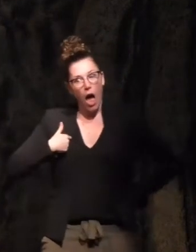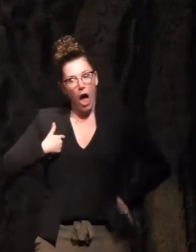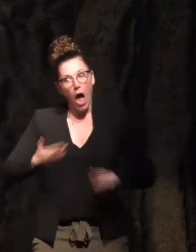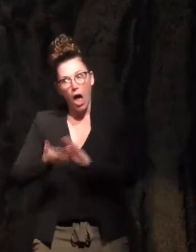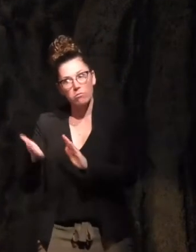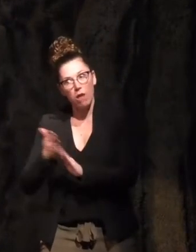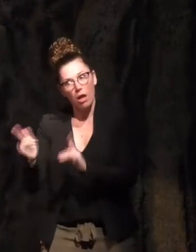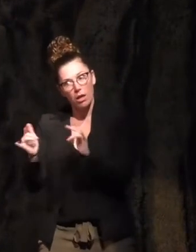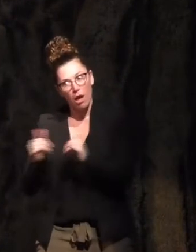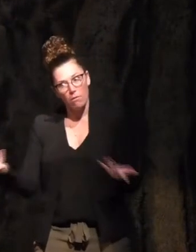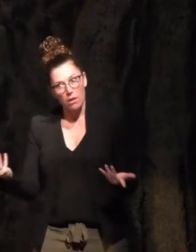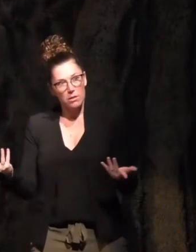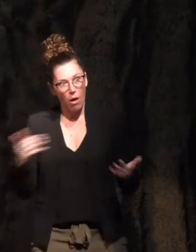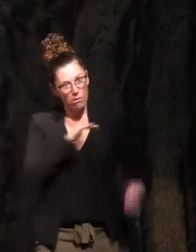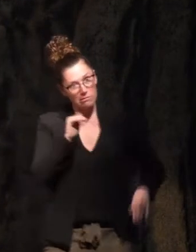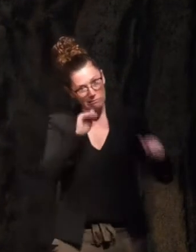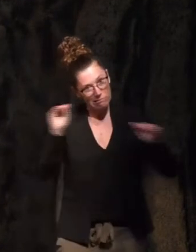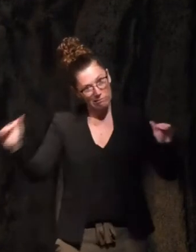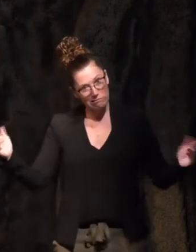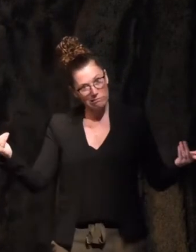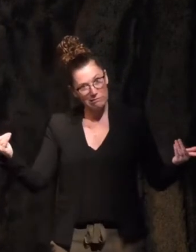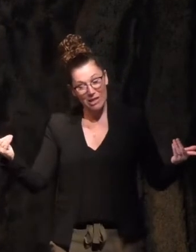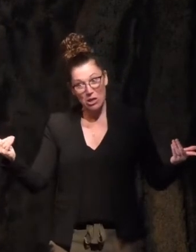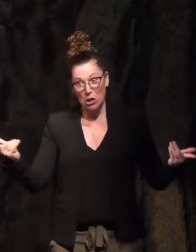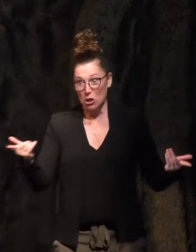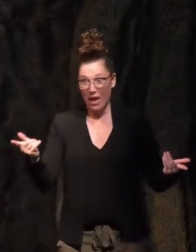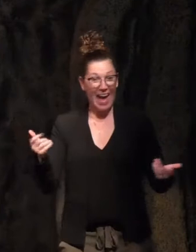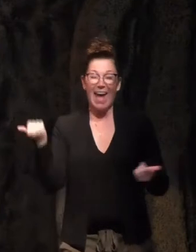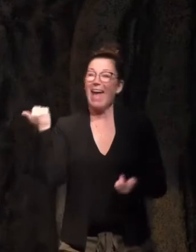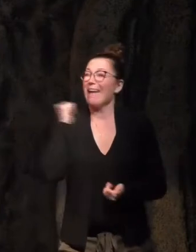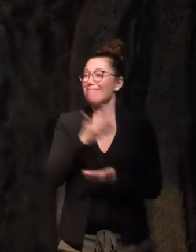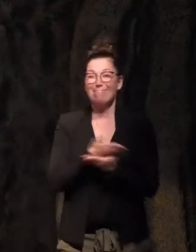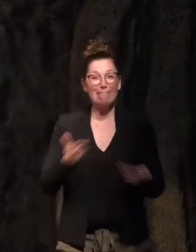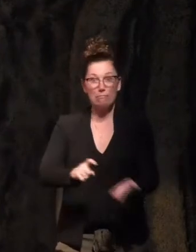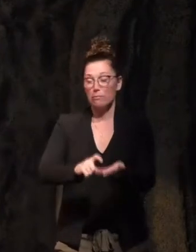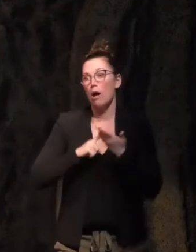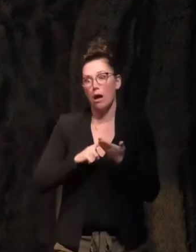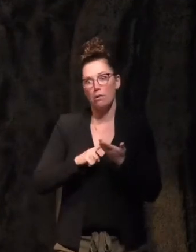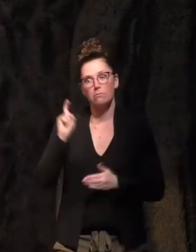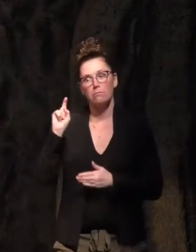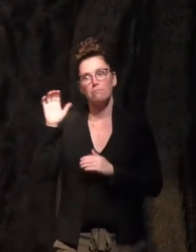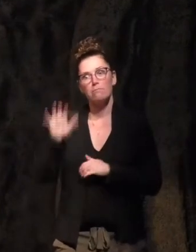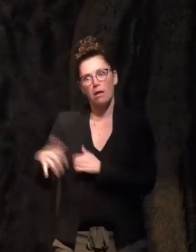Whatever you need in Meacham, you must take with you. Okay, it's a very small town.